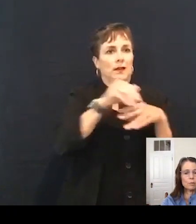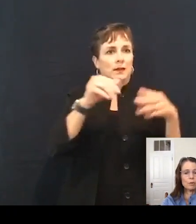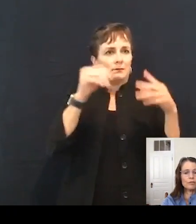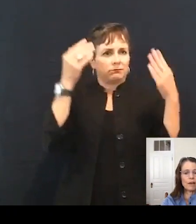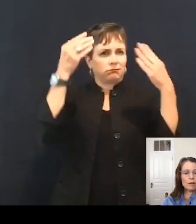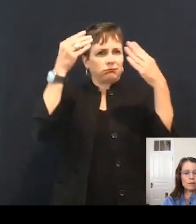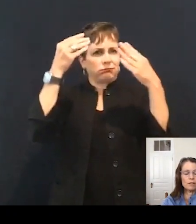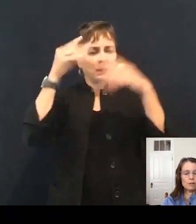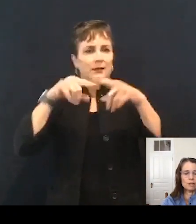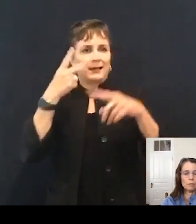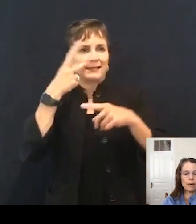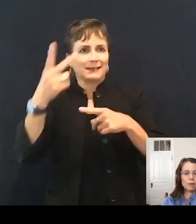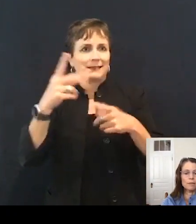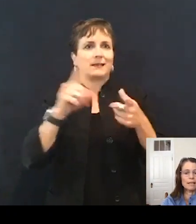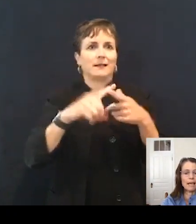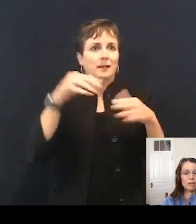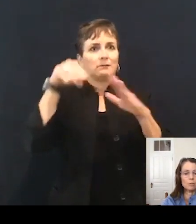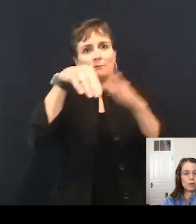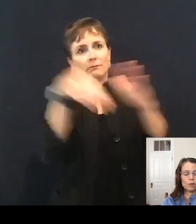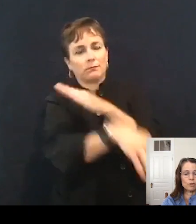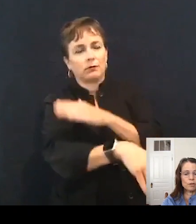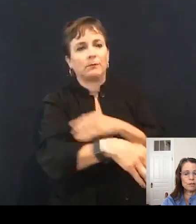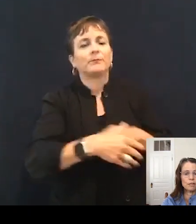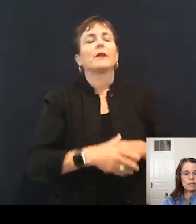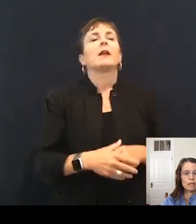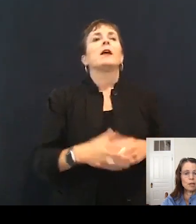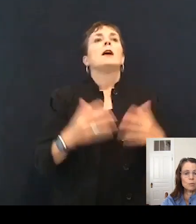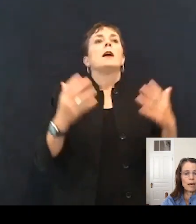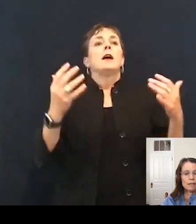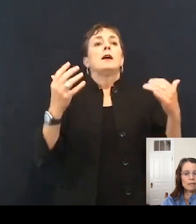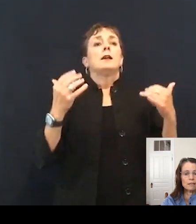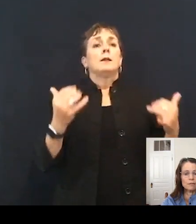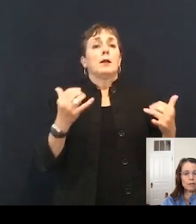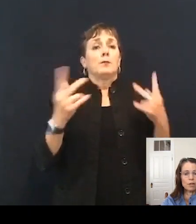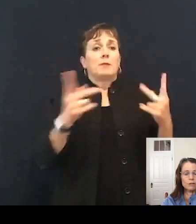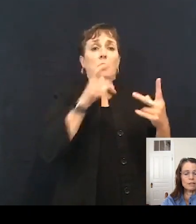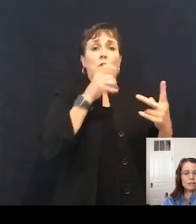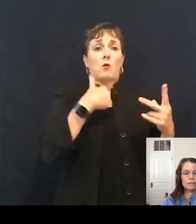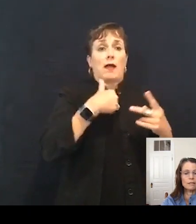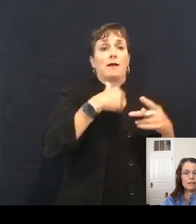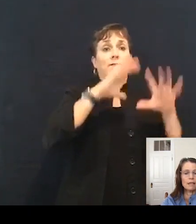profound hearing impairment at birth, balance difficulties,